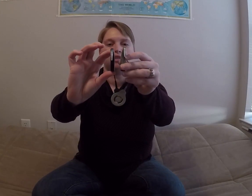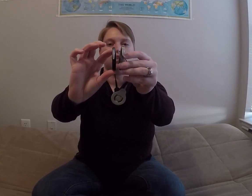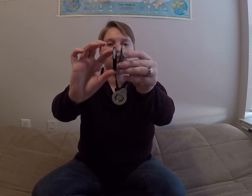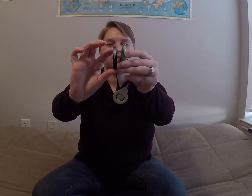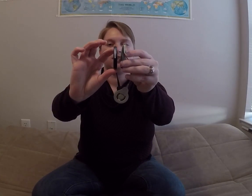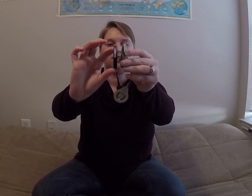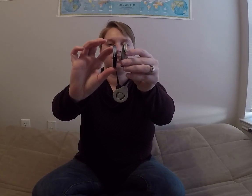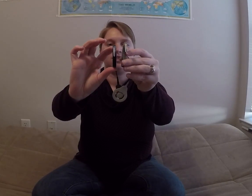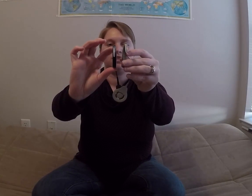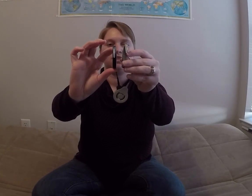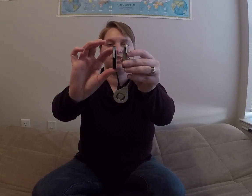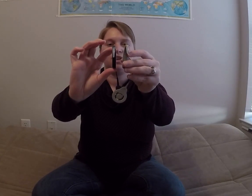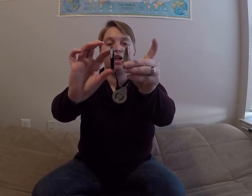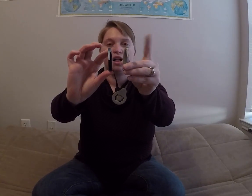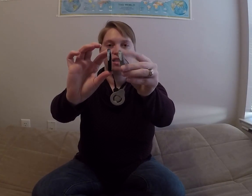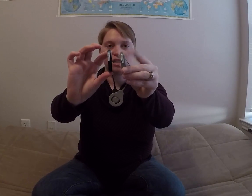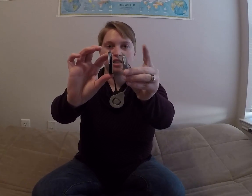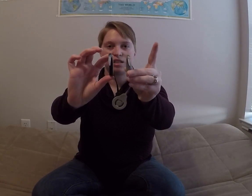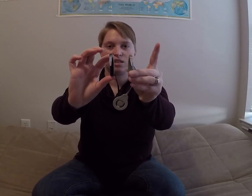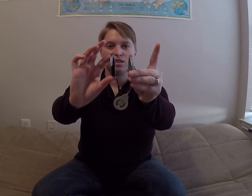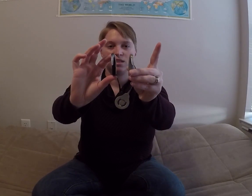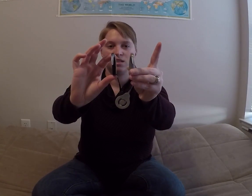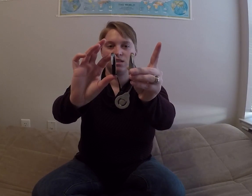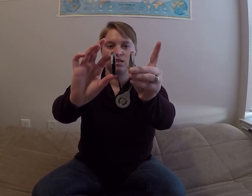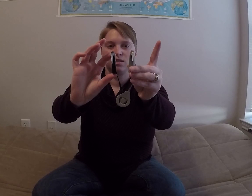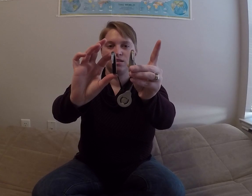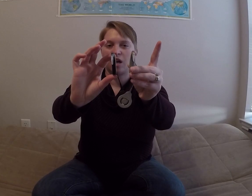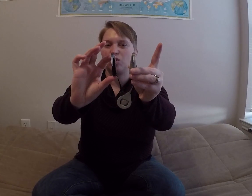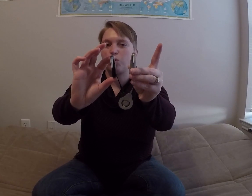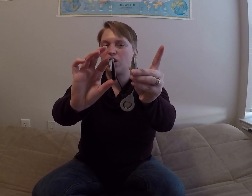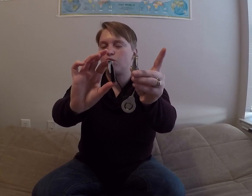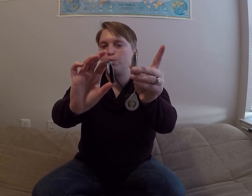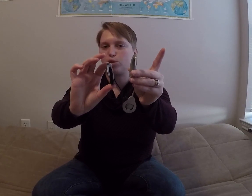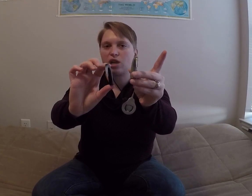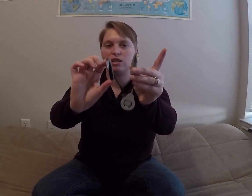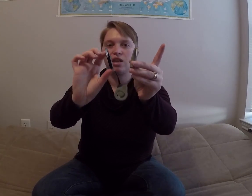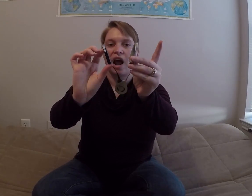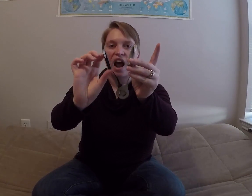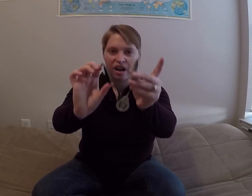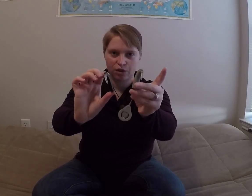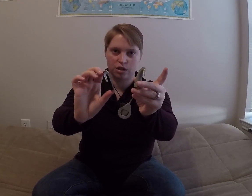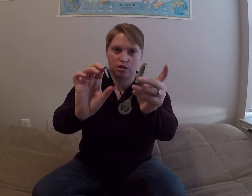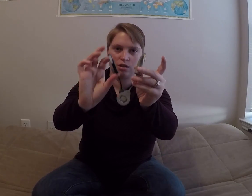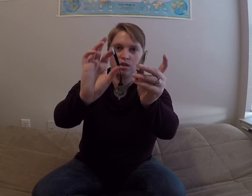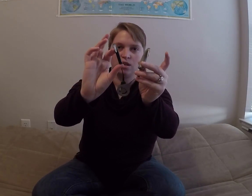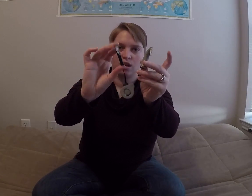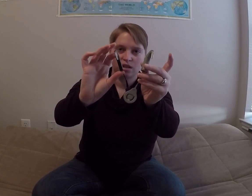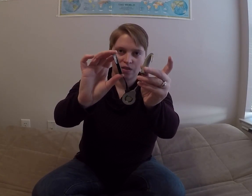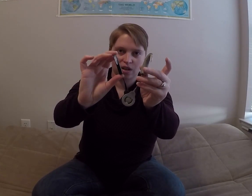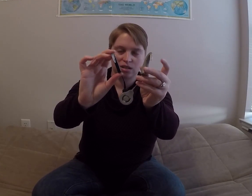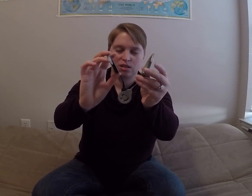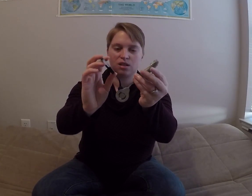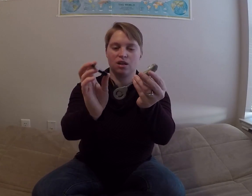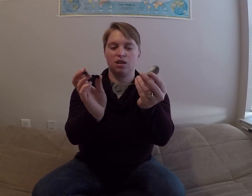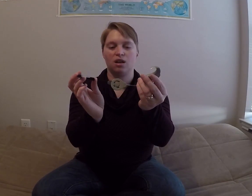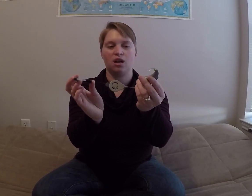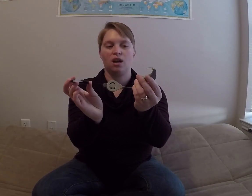See this? This is 23% heavier than this.